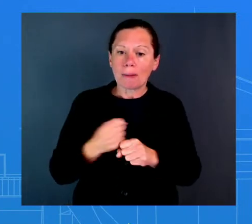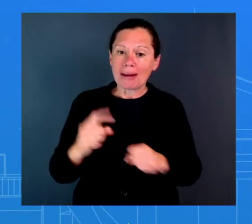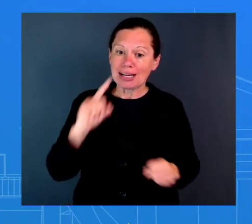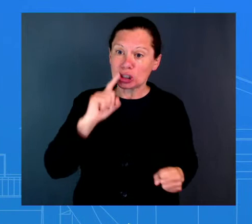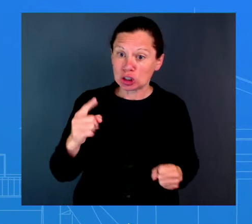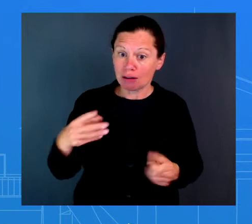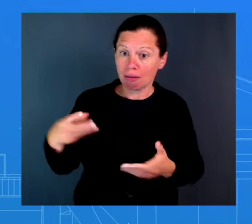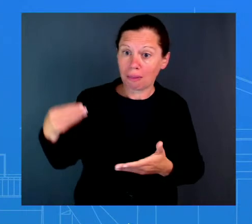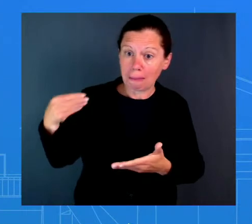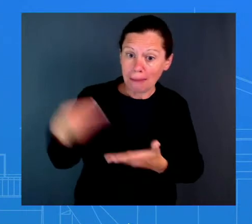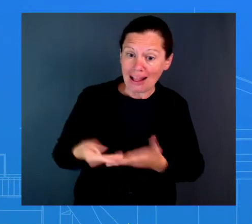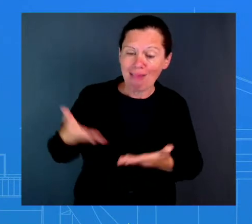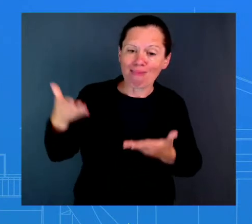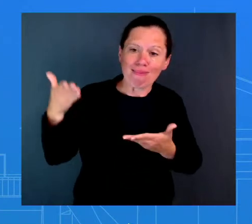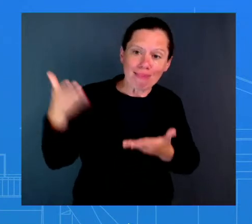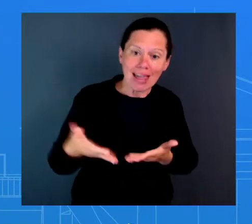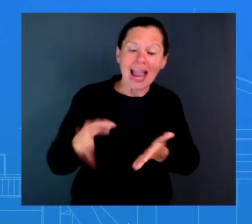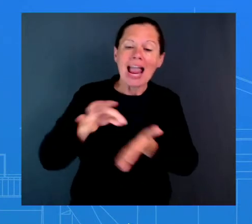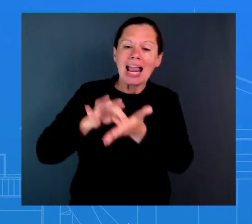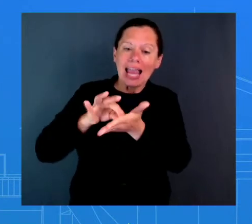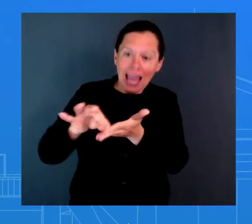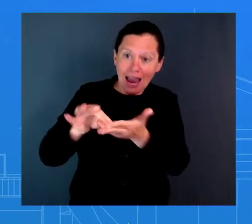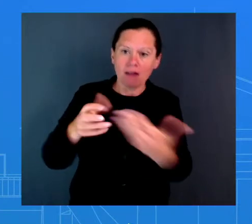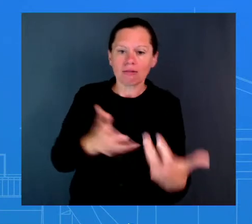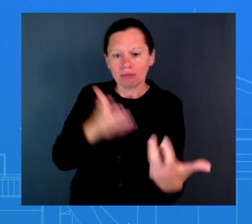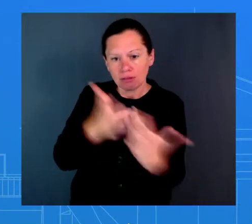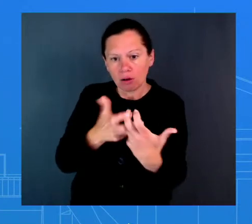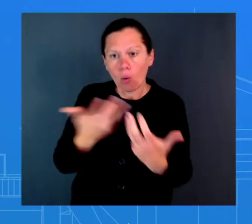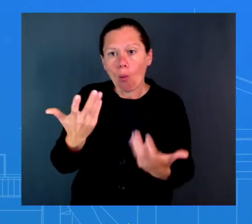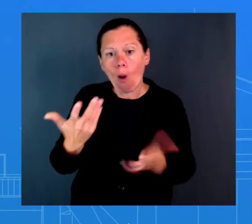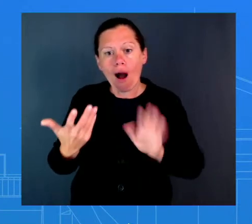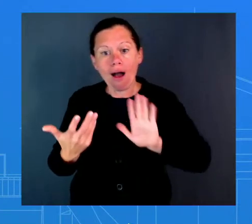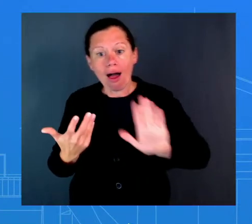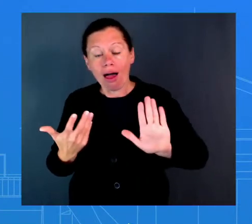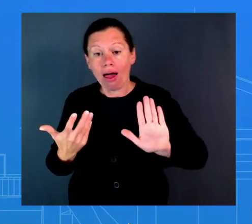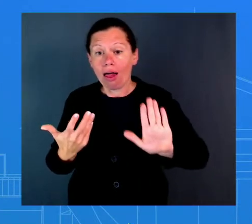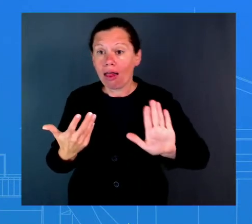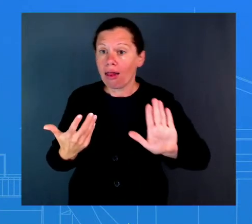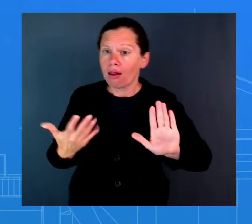and is being shared very much with the Hill and is bearing -- being shared with you all.